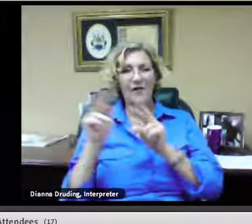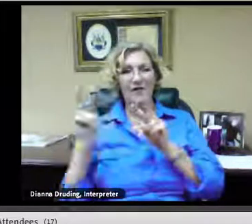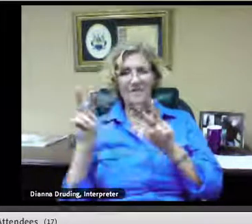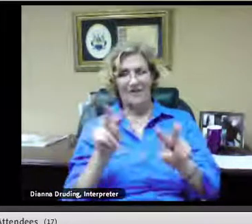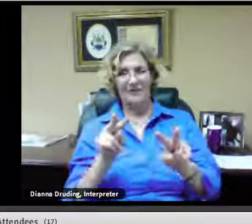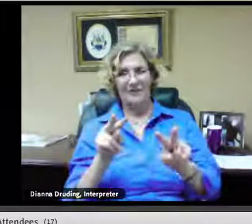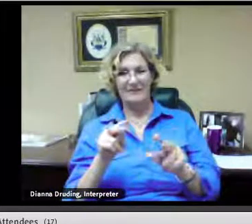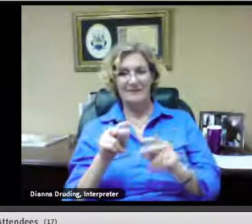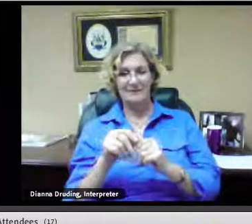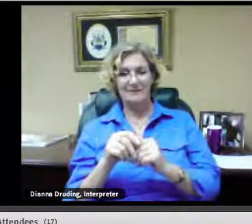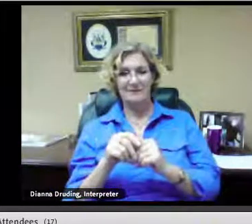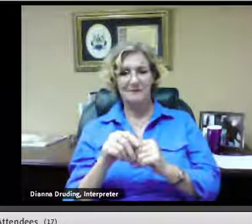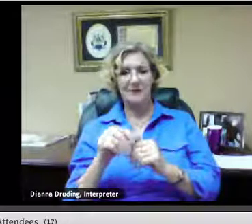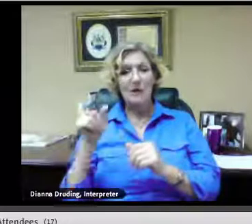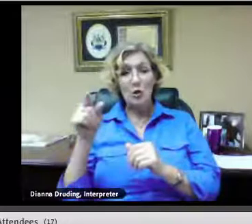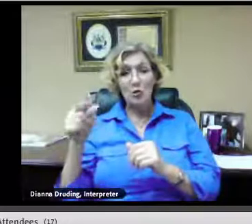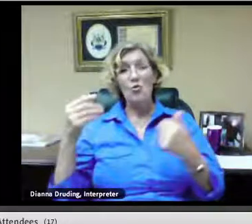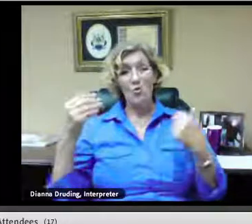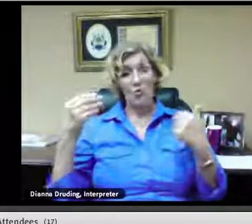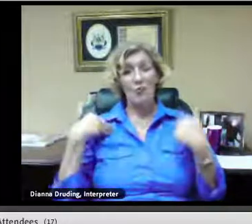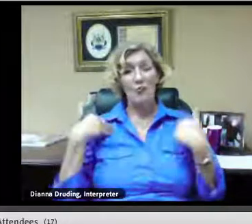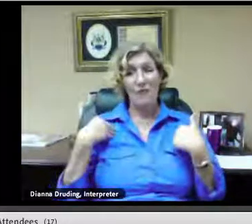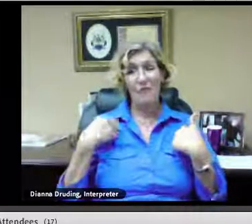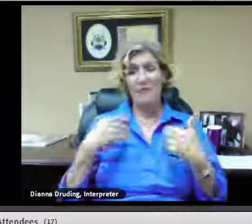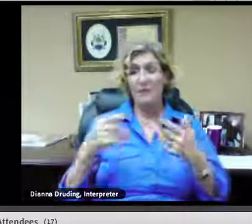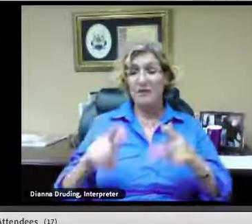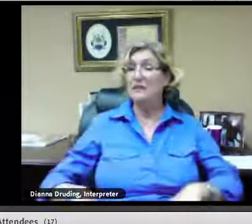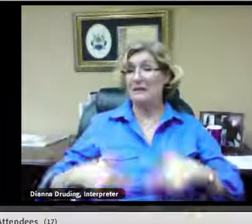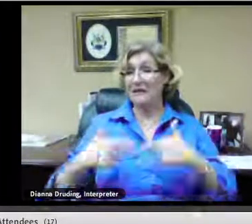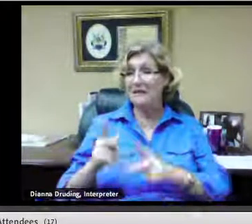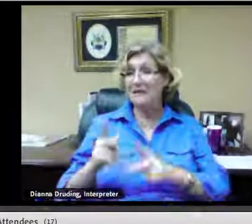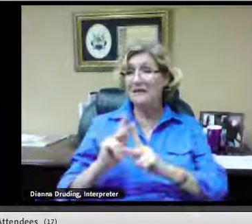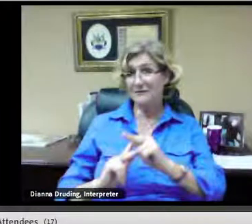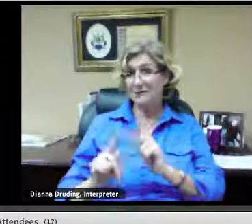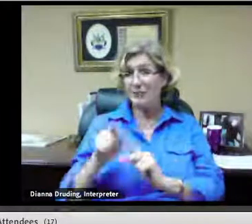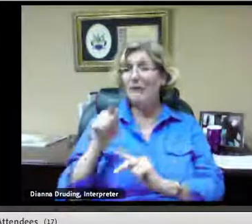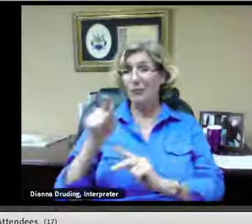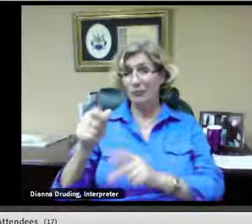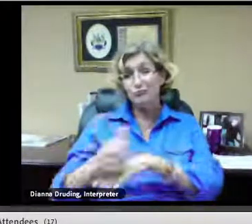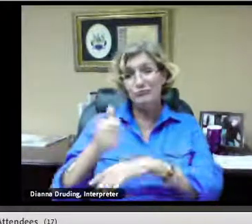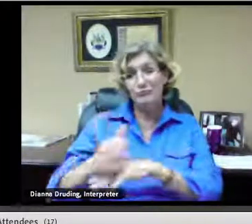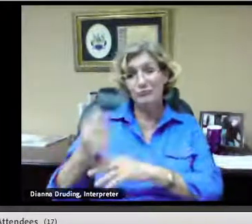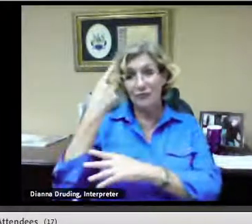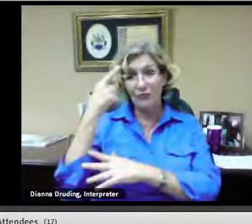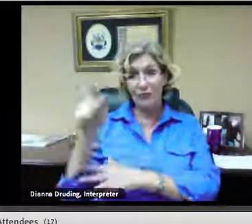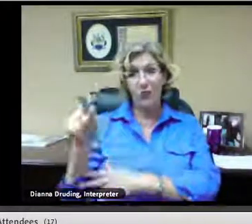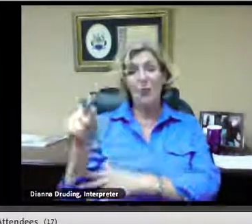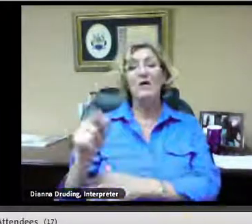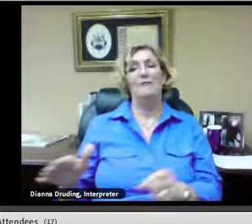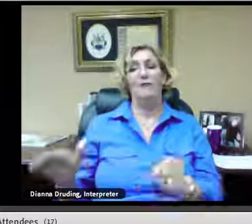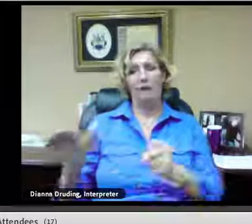by facilitating their full participation in society. You should be using strategies based on the principals